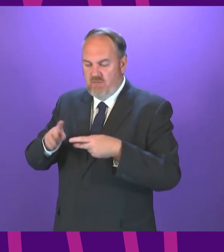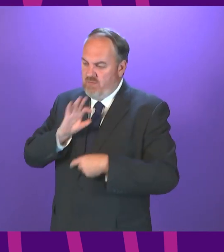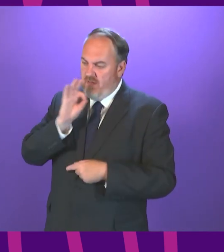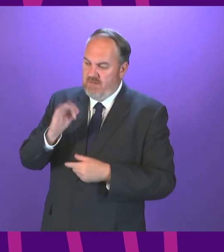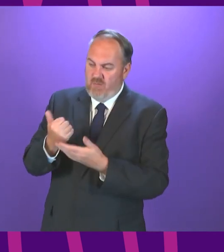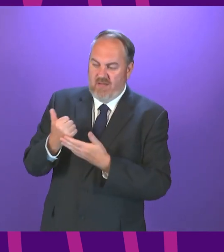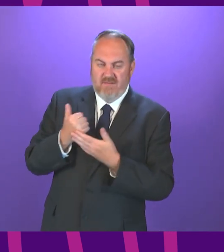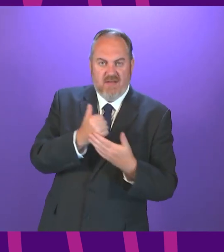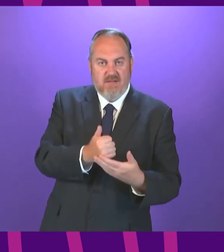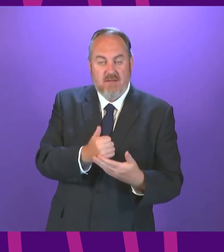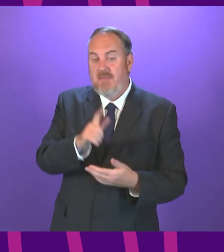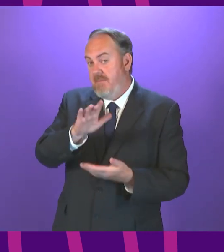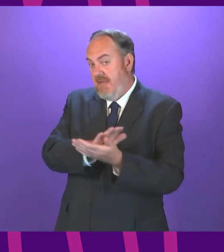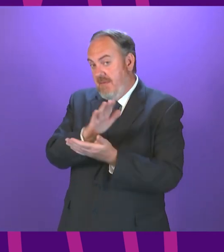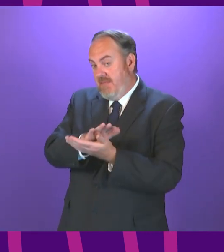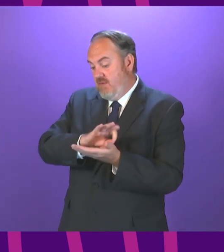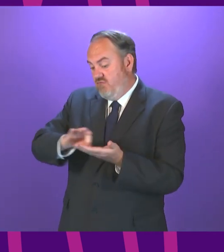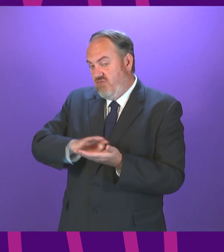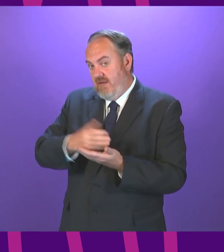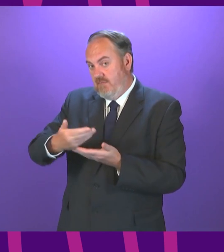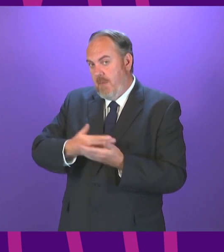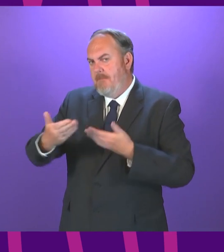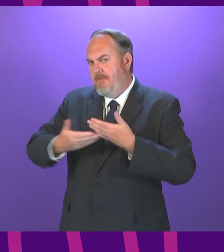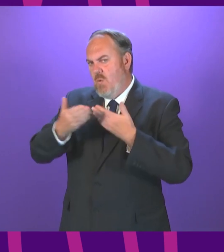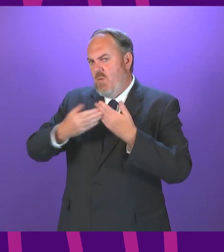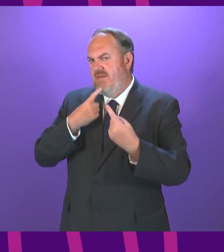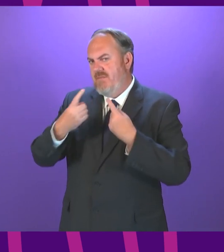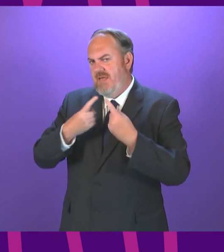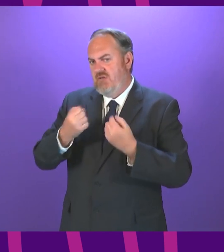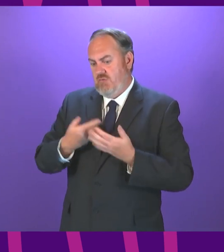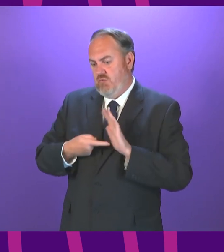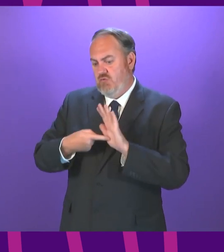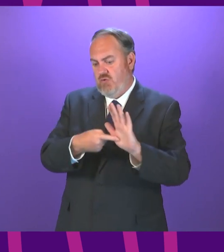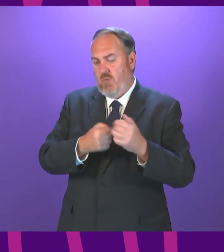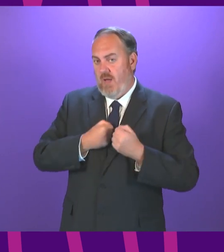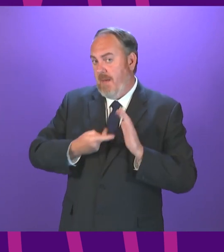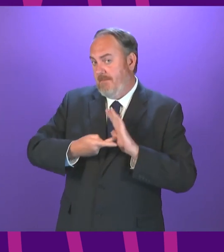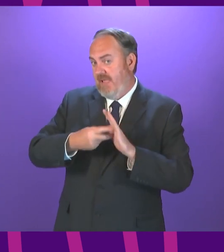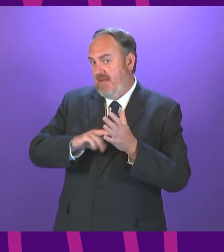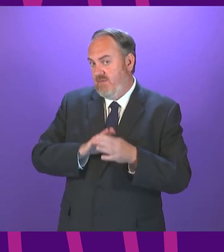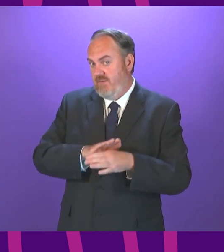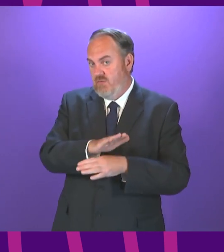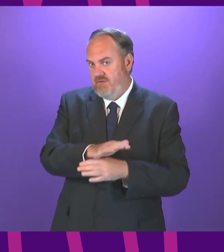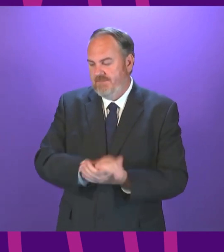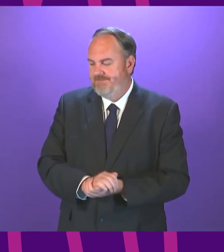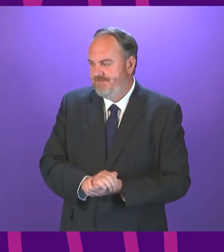Social Care to write to Stephanie Callaghan with the detail of exactly what work is under way.